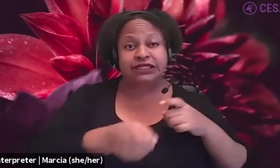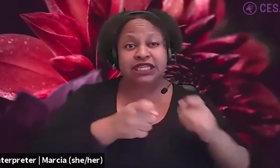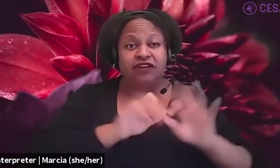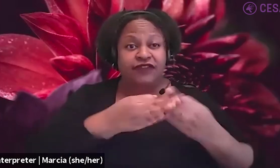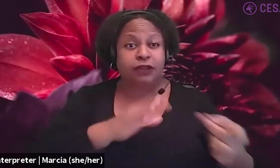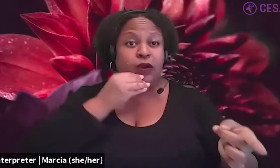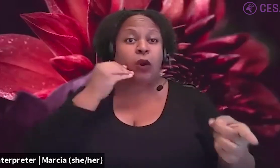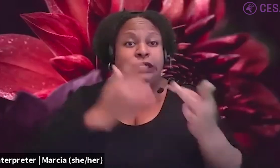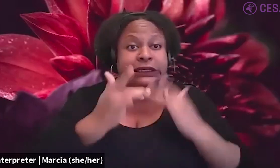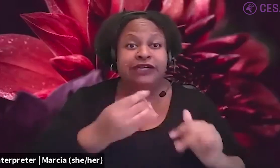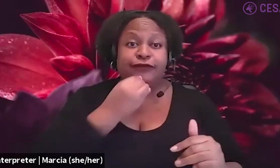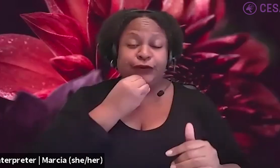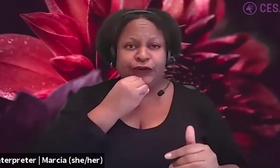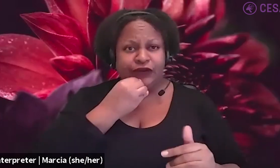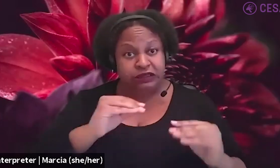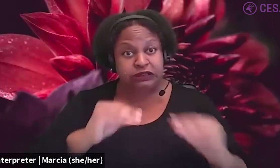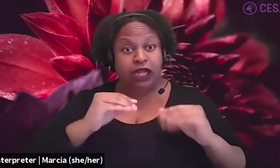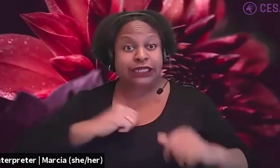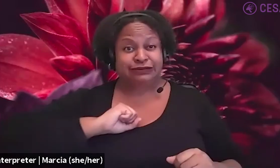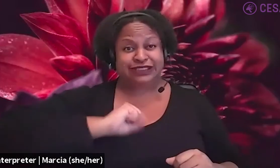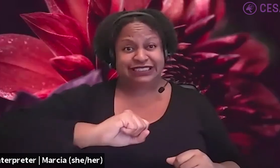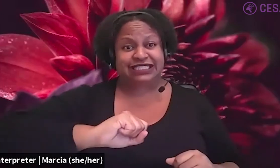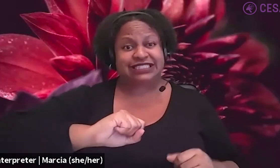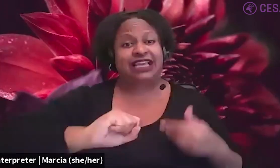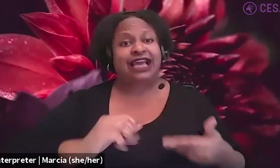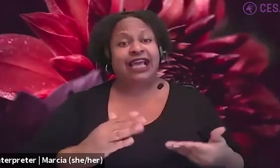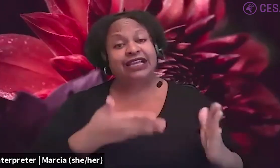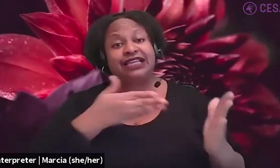This taught me that resistance against the legacy of food violence in our communities is inevitable